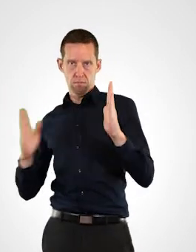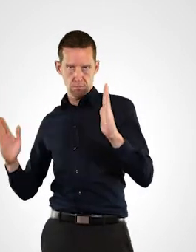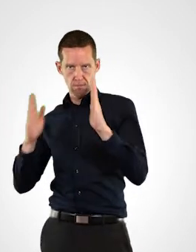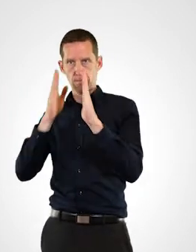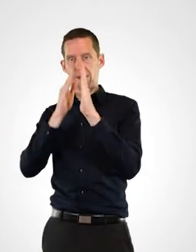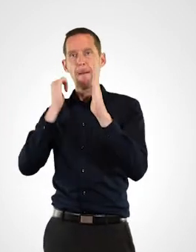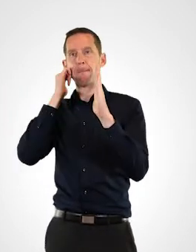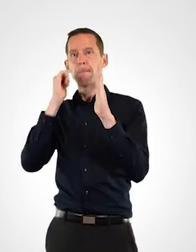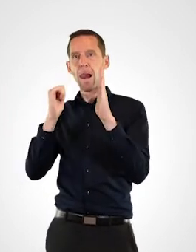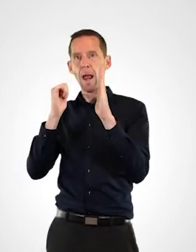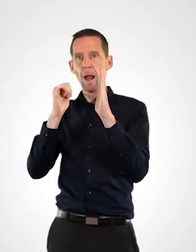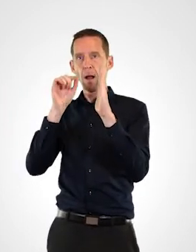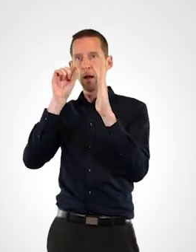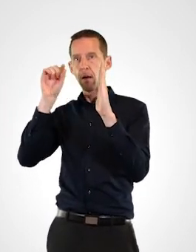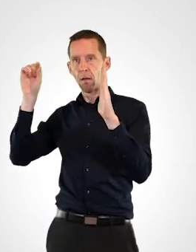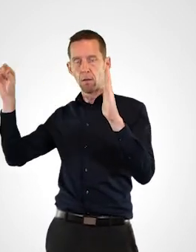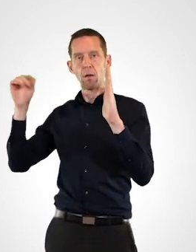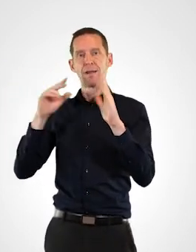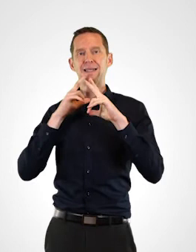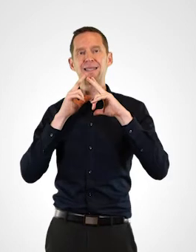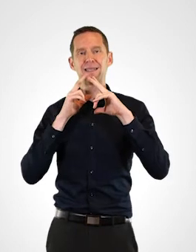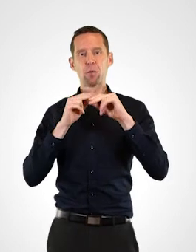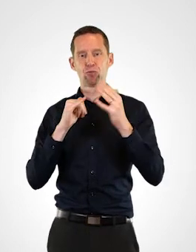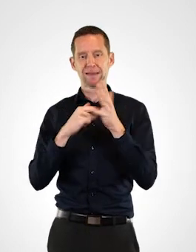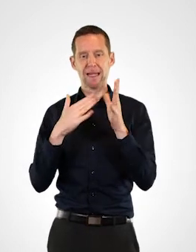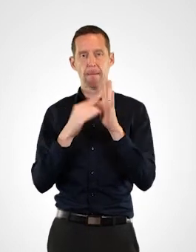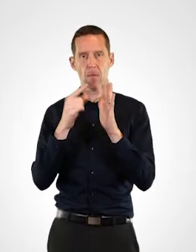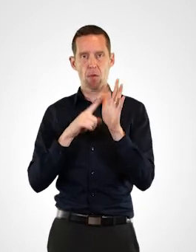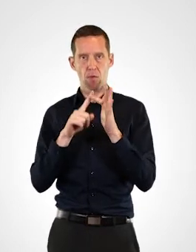The black lines, the black box, is speech sample data